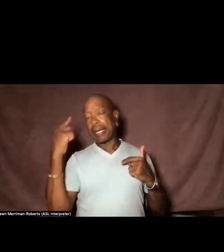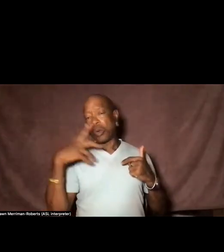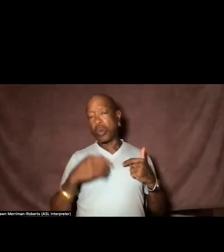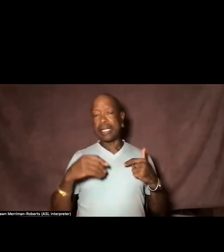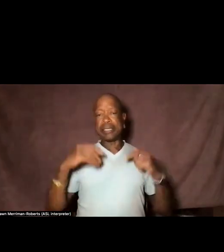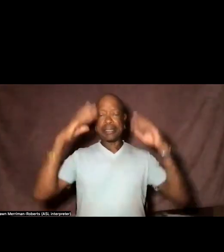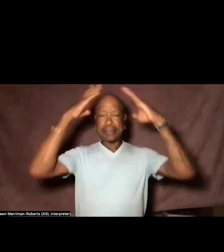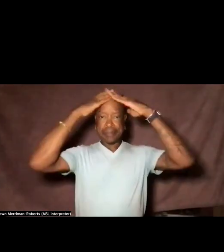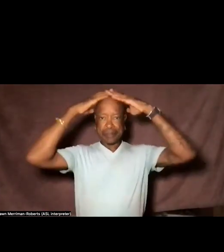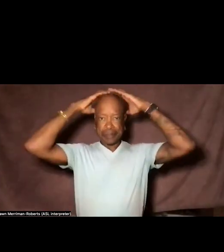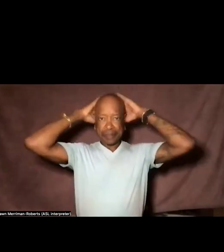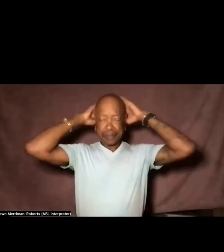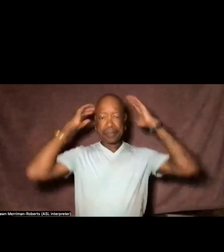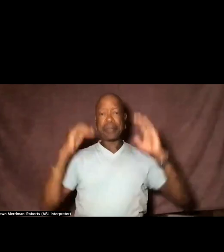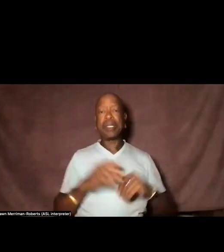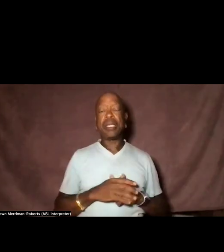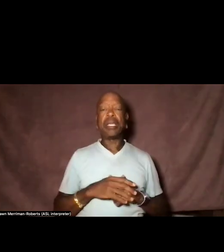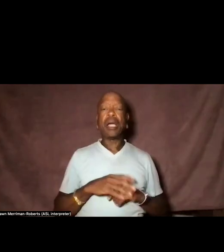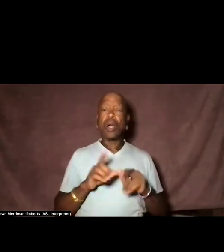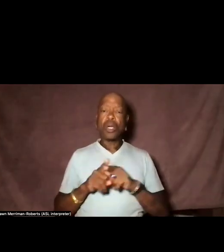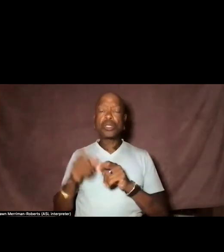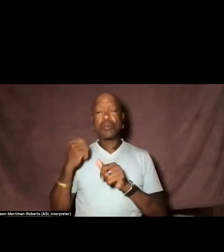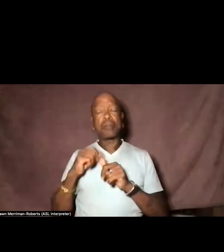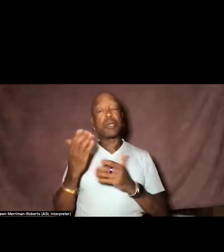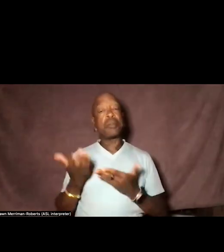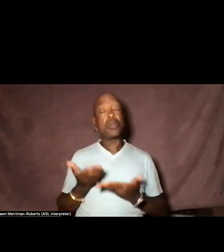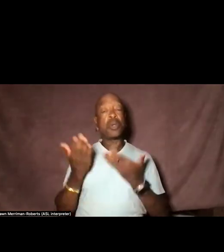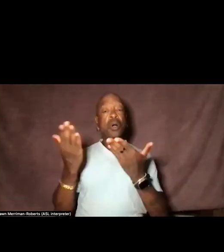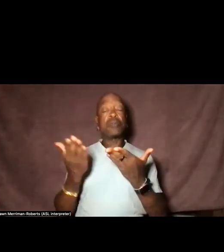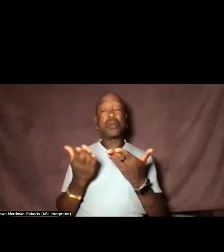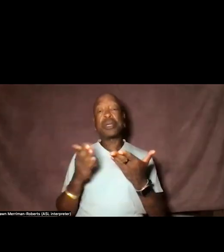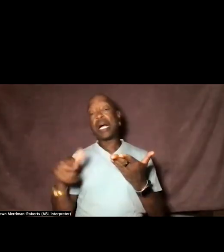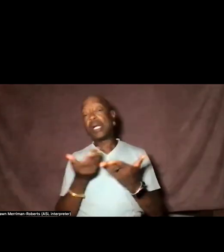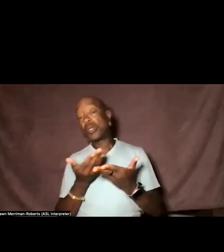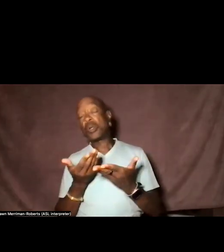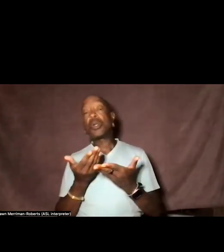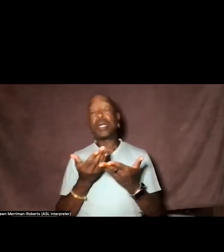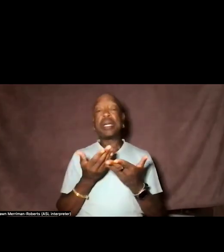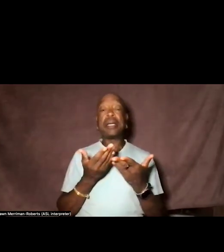a member of masks for equity and here to offer some additional action items before we wrap up